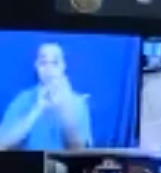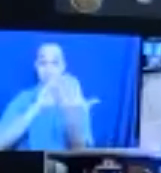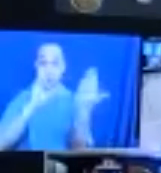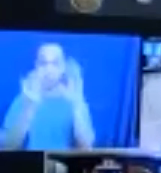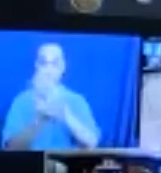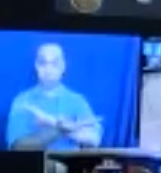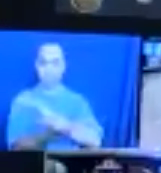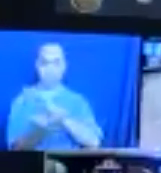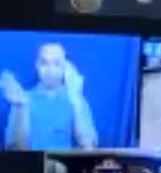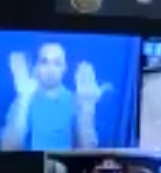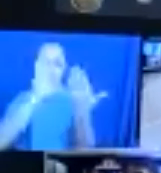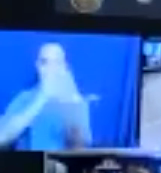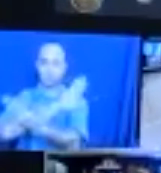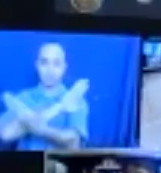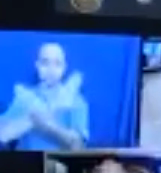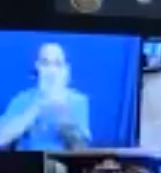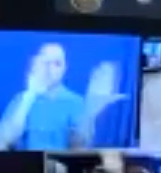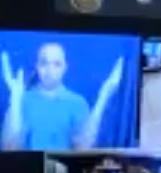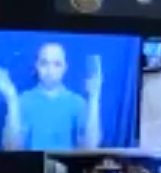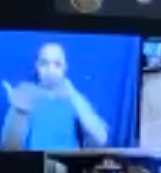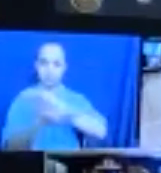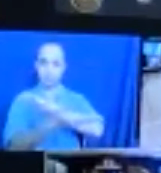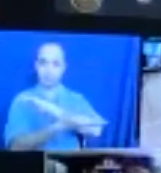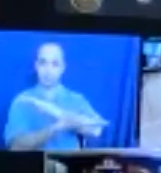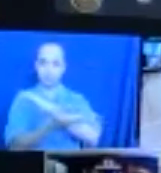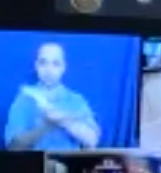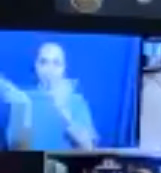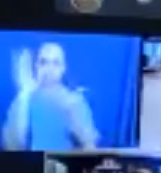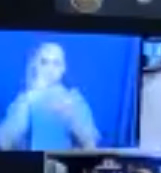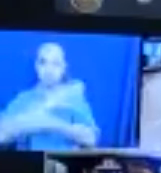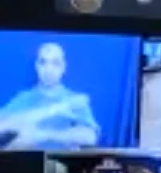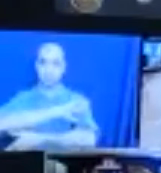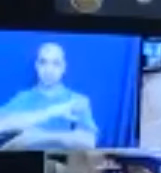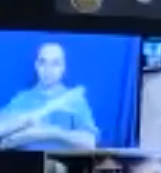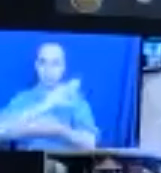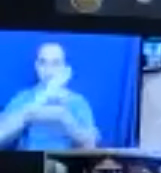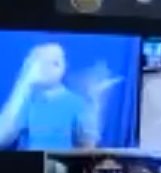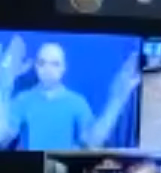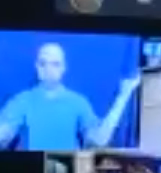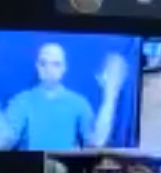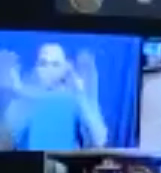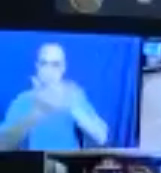AND THEN DO THIS. SEE THOSE SCISSORS?